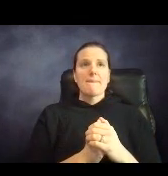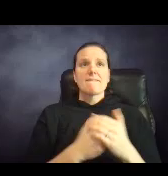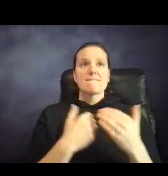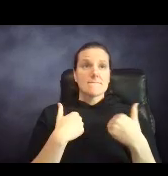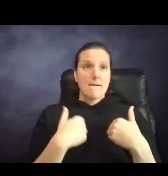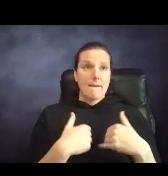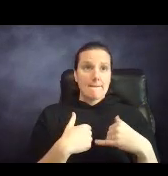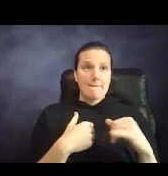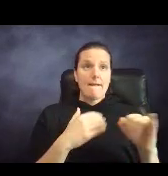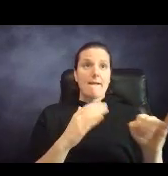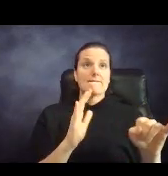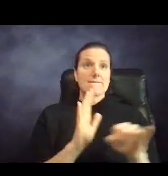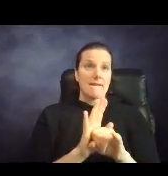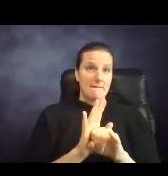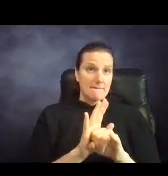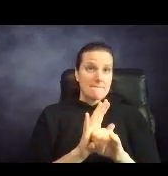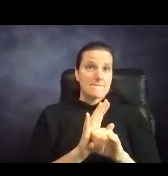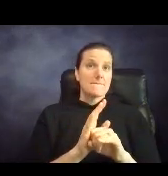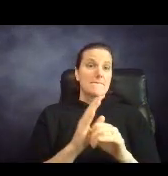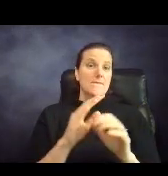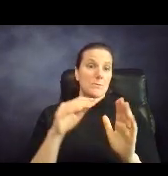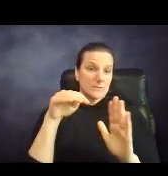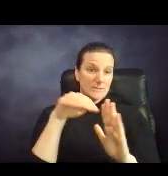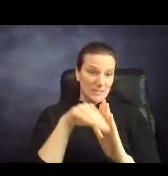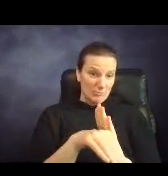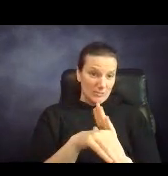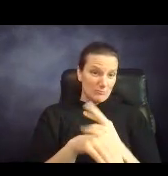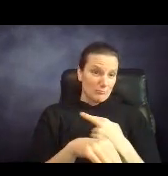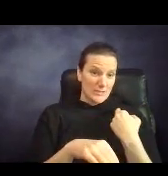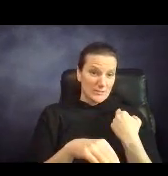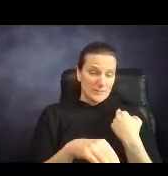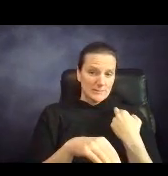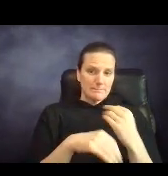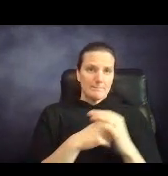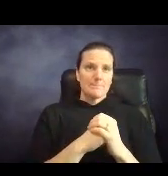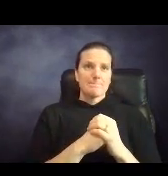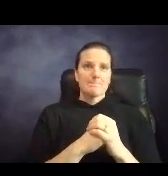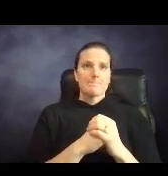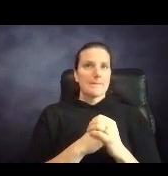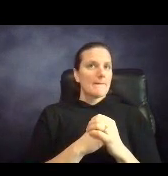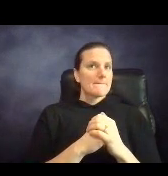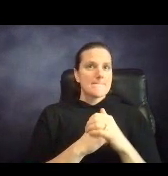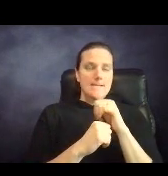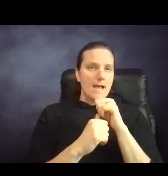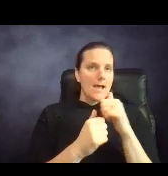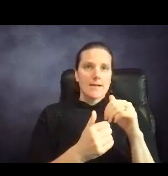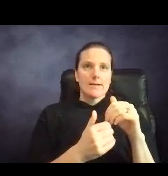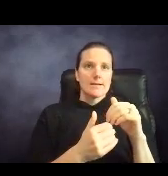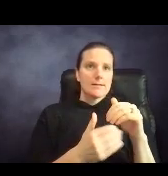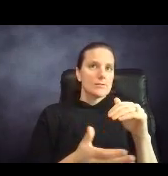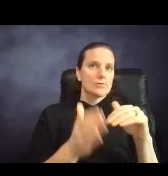may actually decrease your risk of breast cancer. Body identical. It does not increase breast cancer, but it, it's, it's not prescribed to women